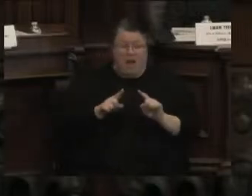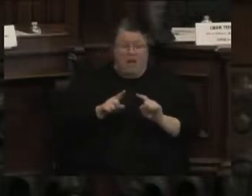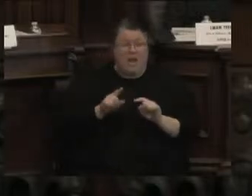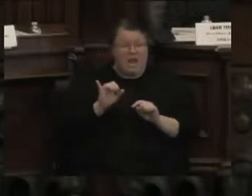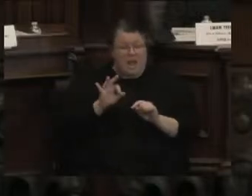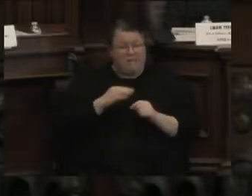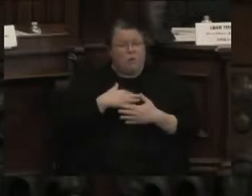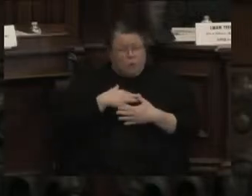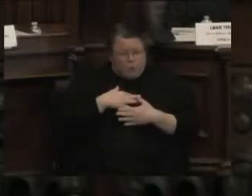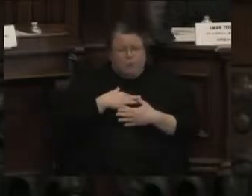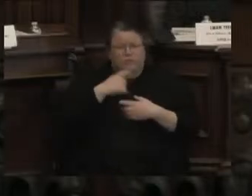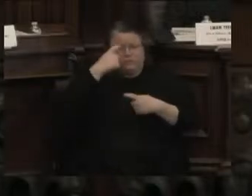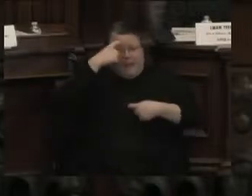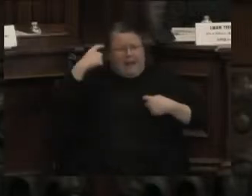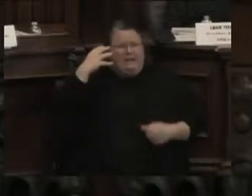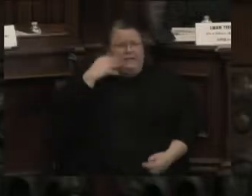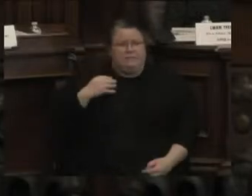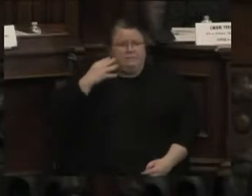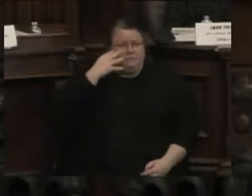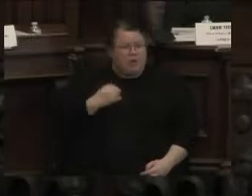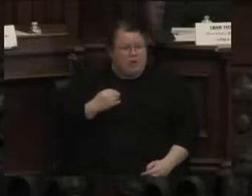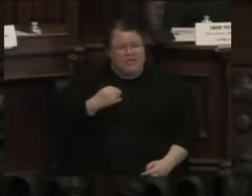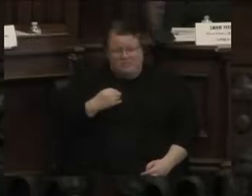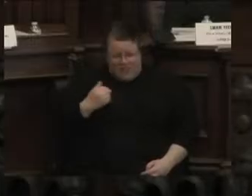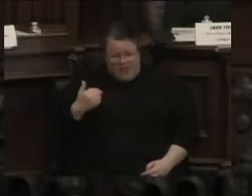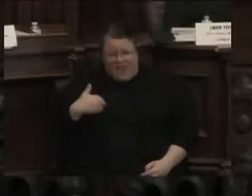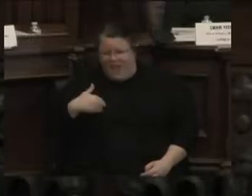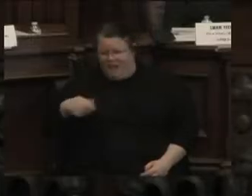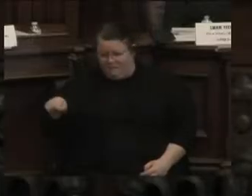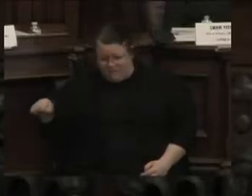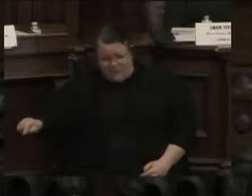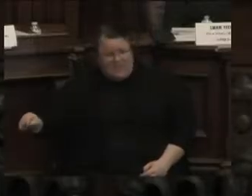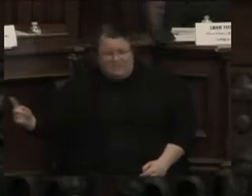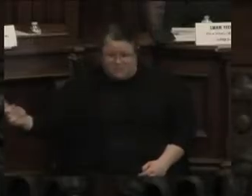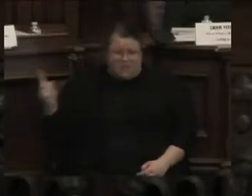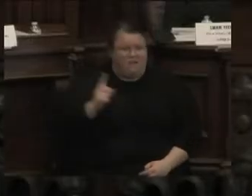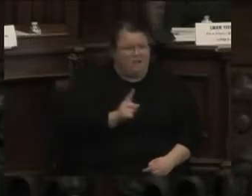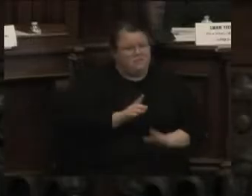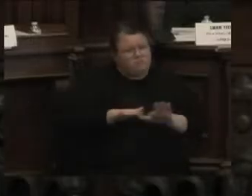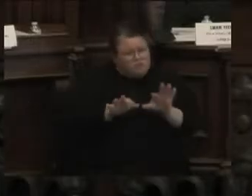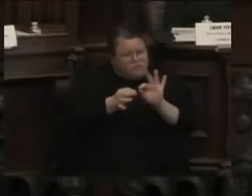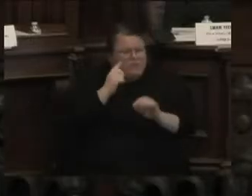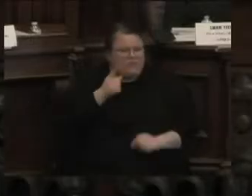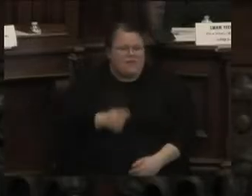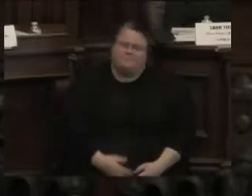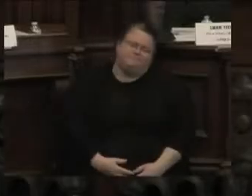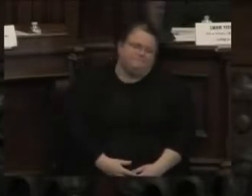for them or to translate for them in their day to day life. But particularly when we're talking about potentially